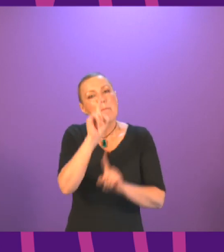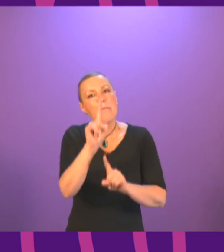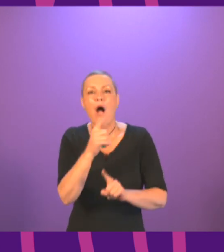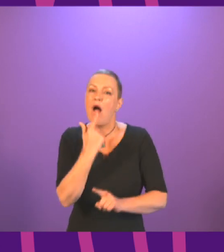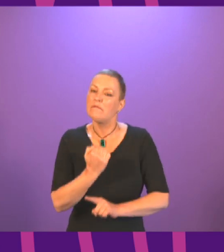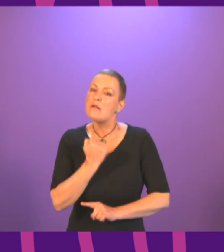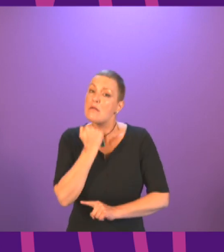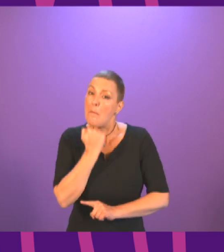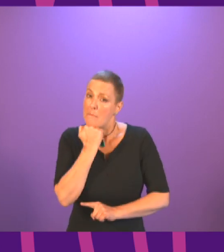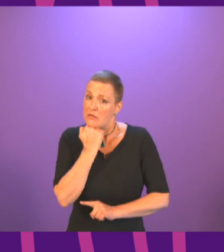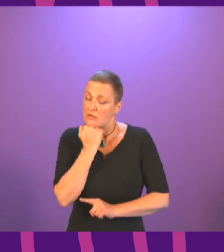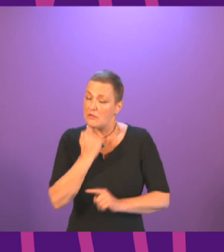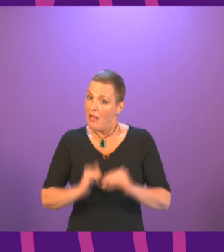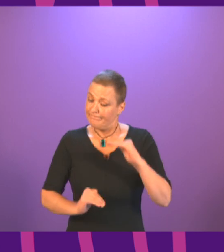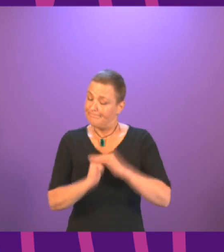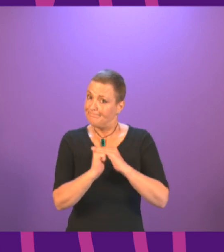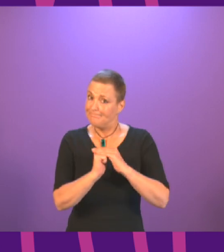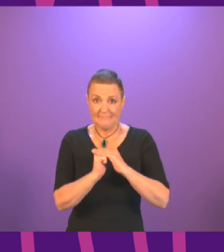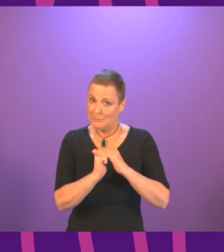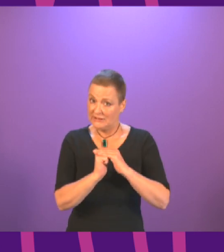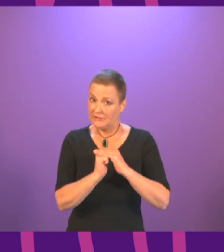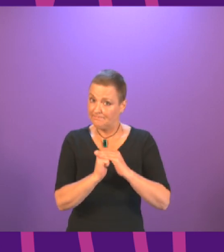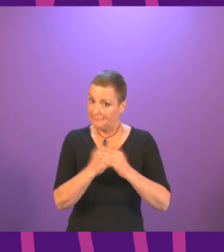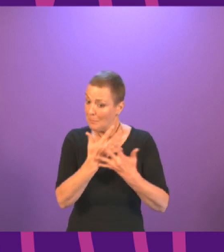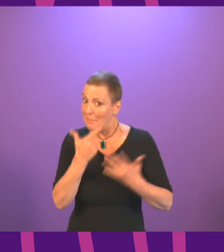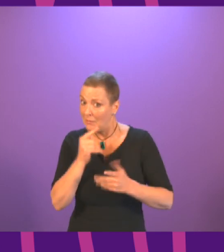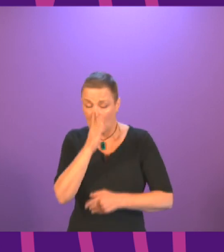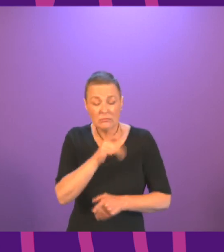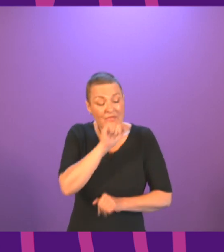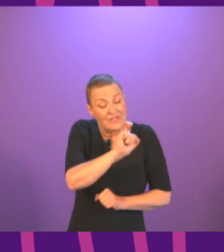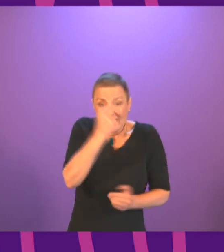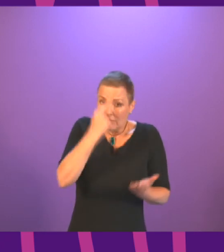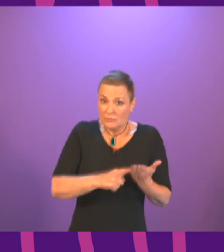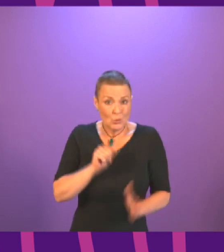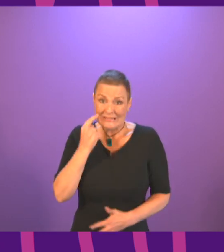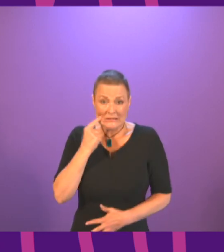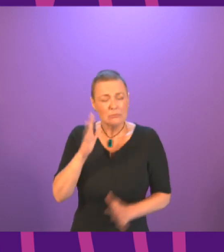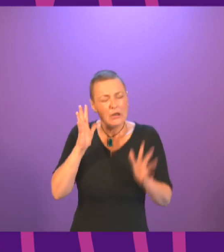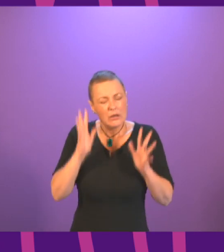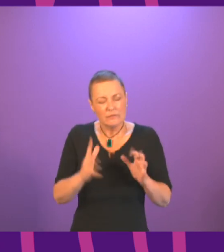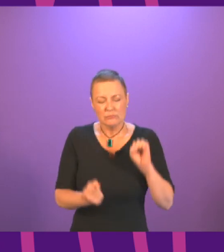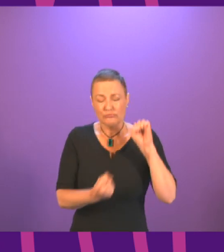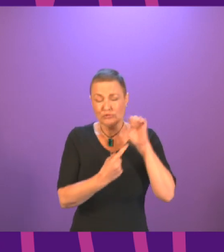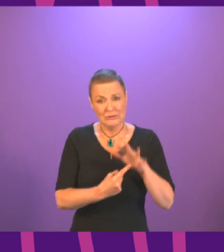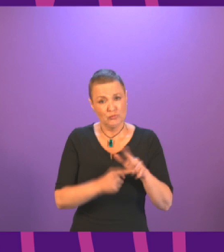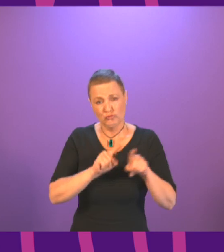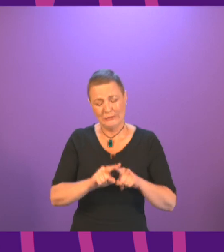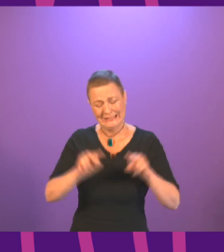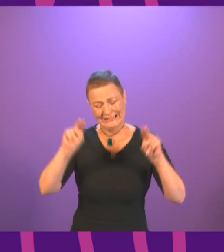restrictions on numbers of attendees. Such decisions are not easy, but we must prioritise